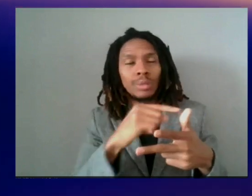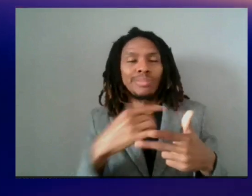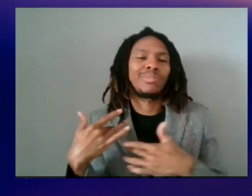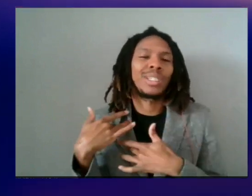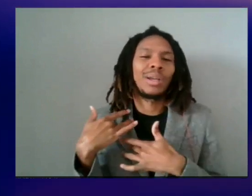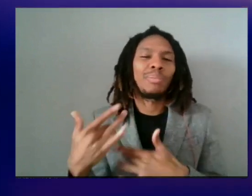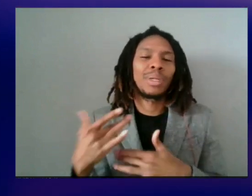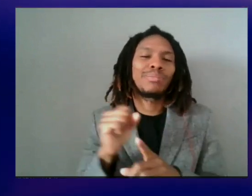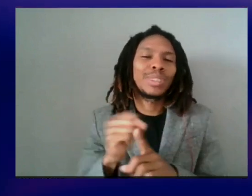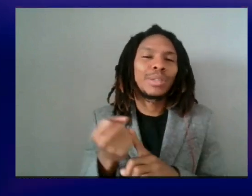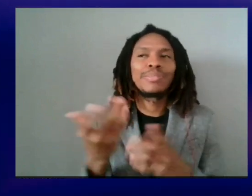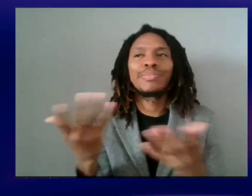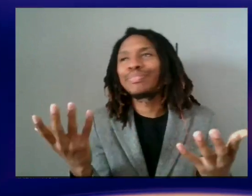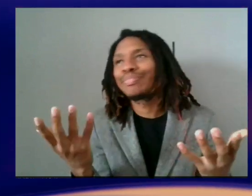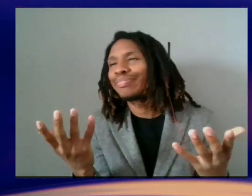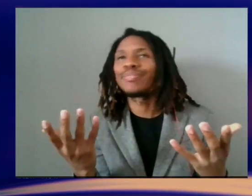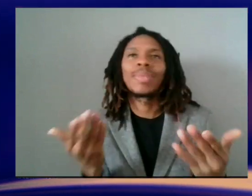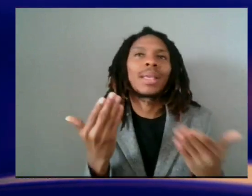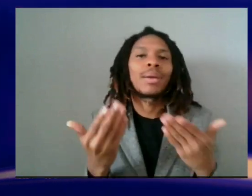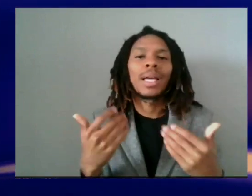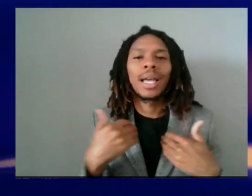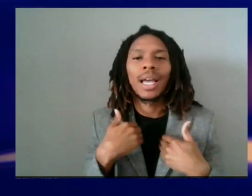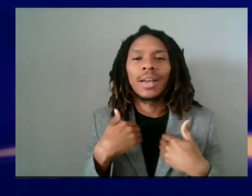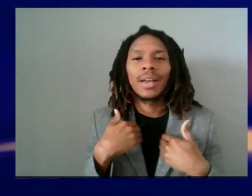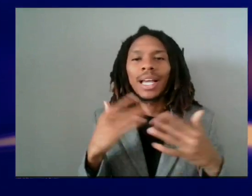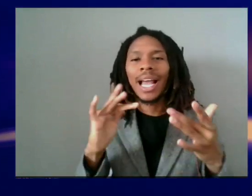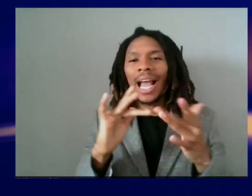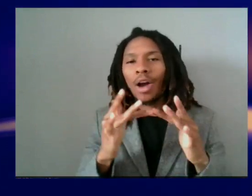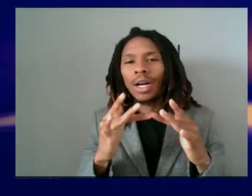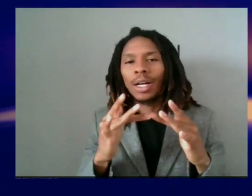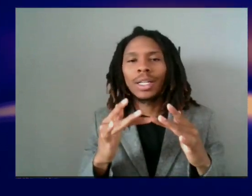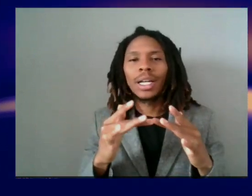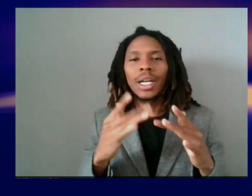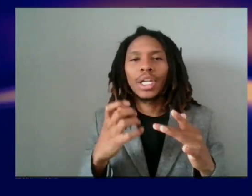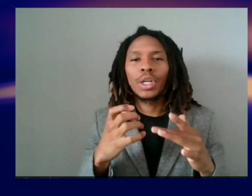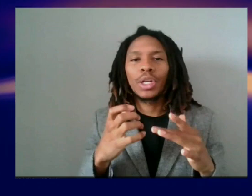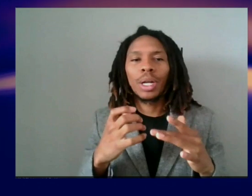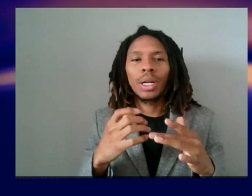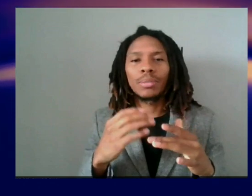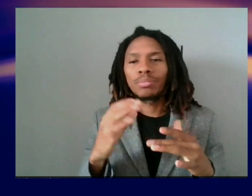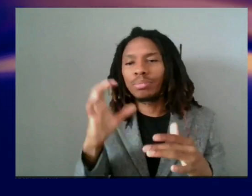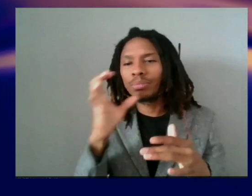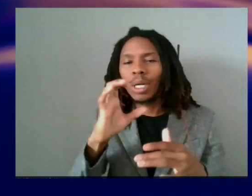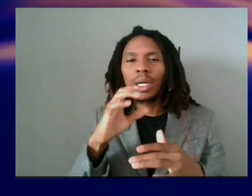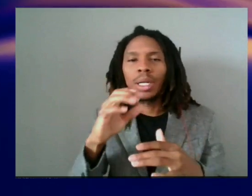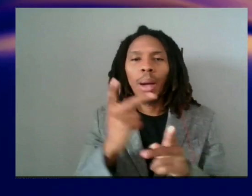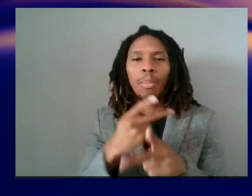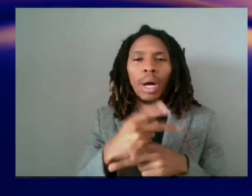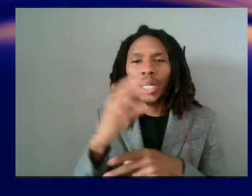where maybe there's a E-commerce site and you wanna power product search for it or there's a product data catalog that you